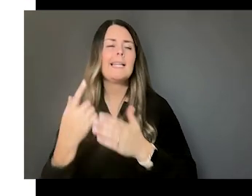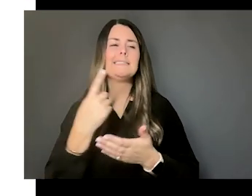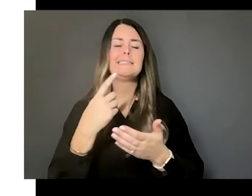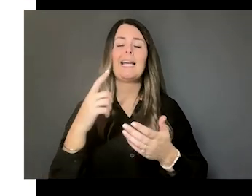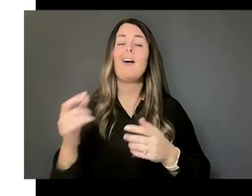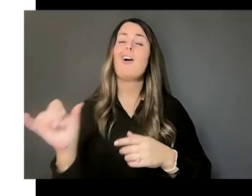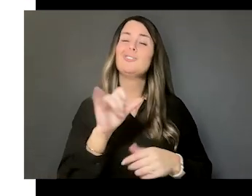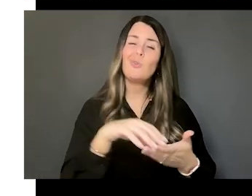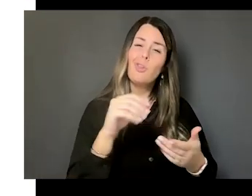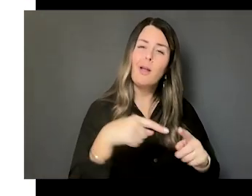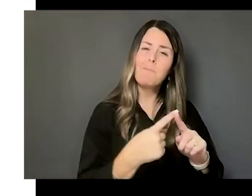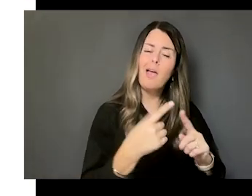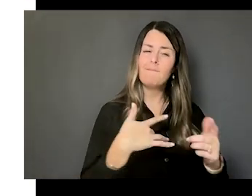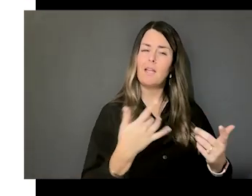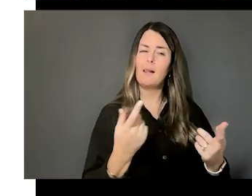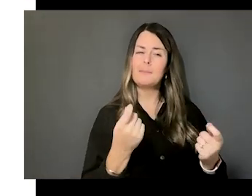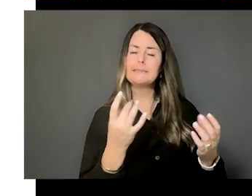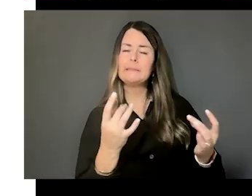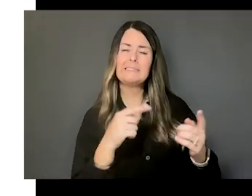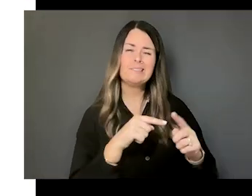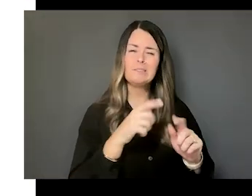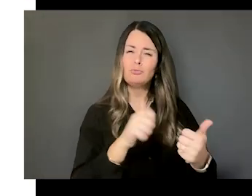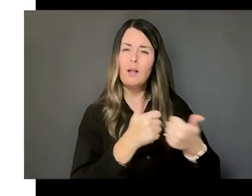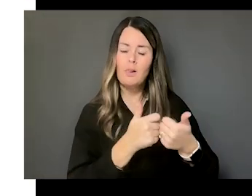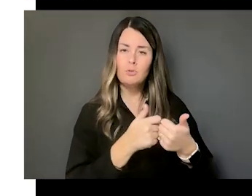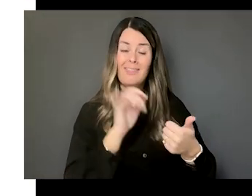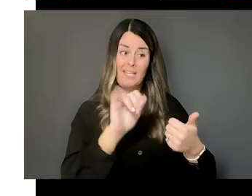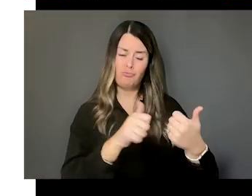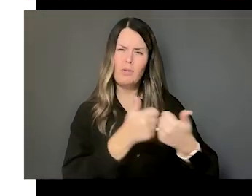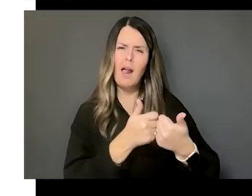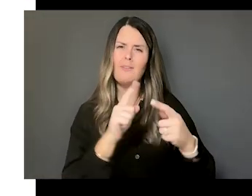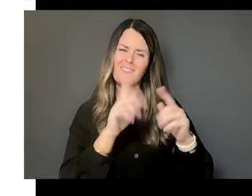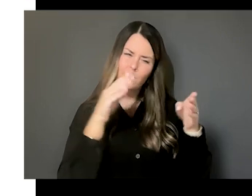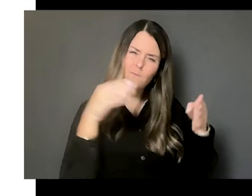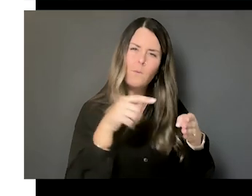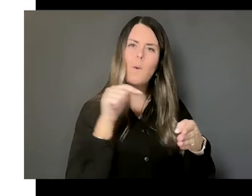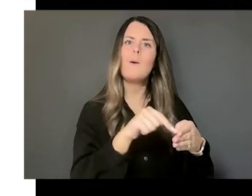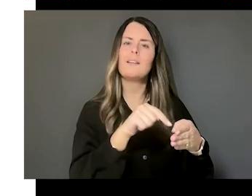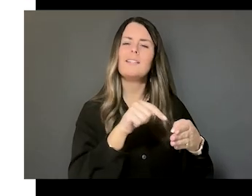And what's challenging. And I think it's those challenges that you have to lean into where we really start